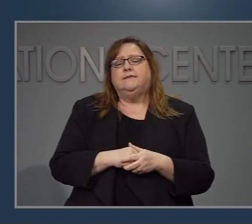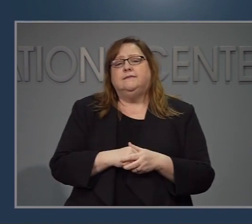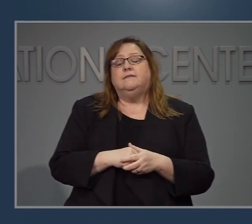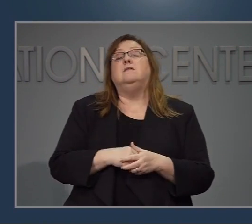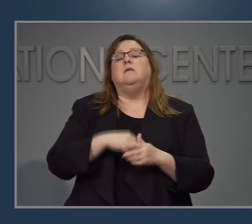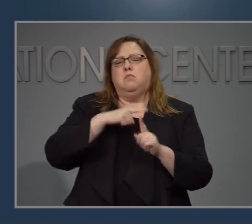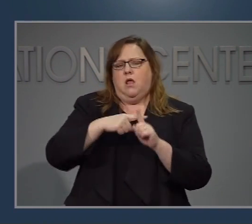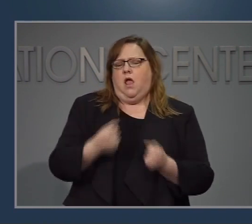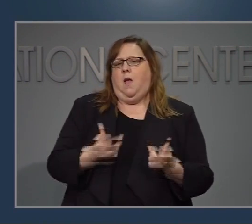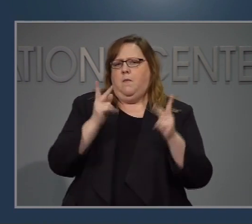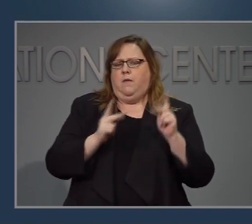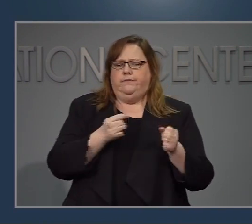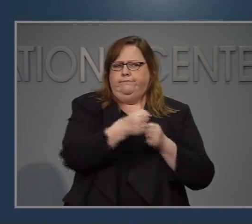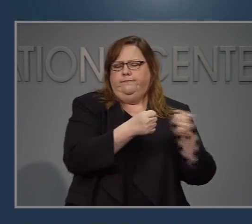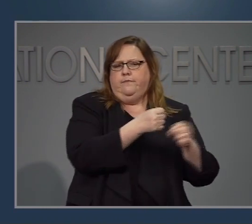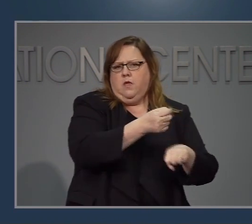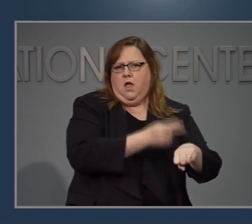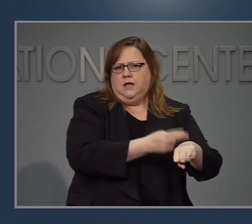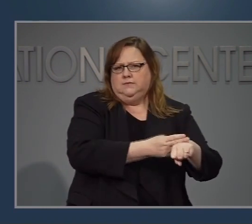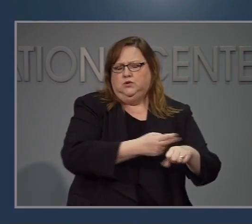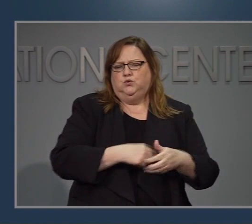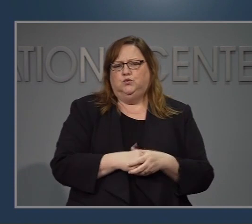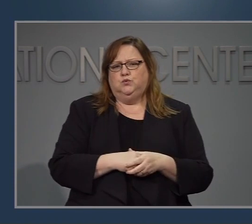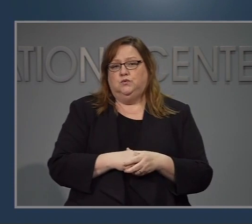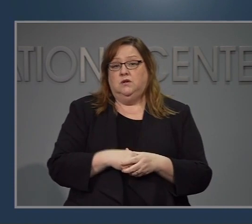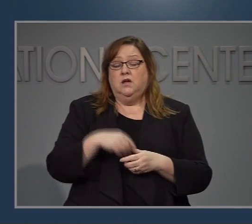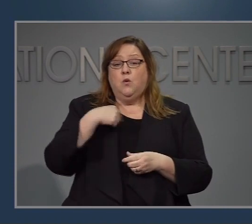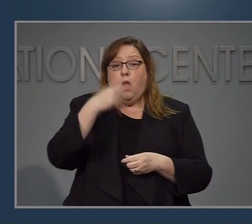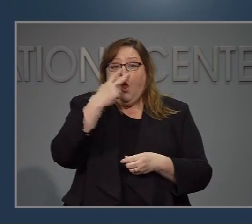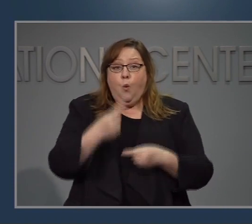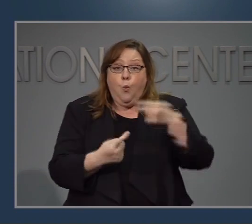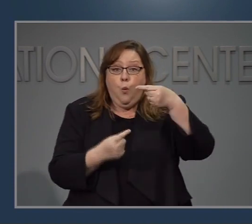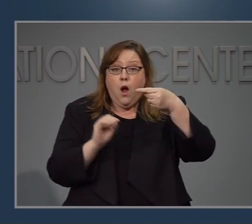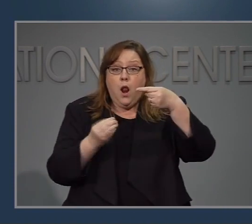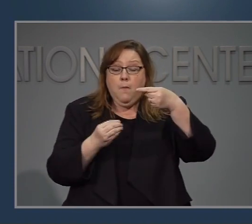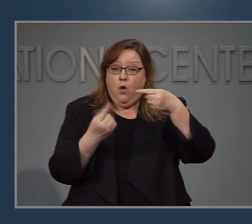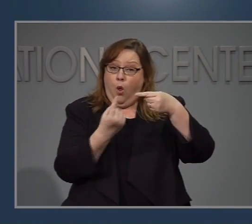INDICATORS WERE CHOSEN BASED ON PUBLIC HEALTH DATA AS WELL AS WHITE HOUSE GUIDANCE. WE CAN NOT LOOK AT ANY ONE OF THESE